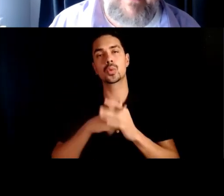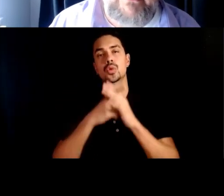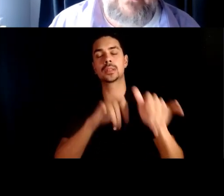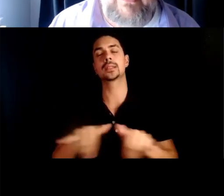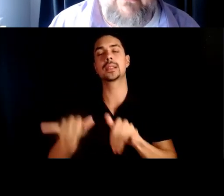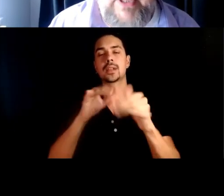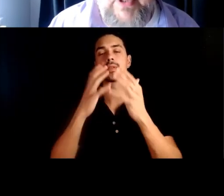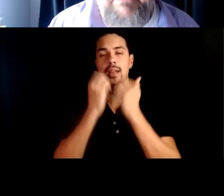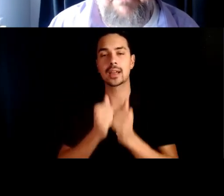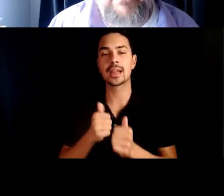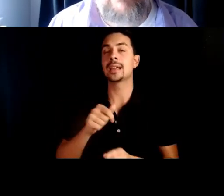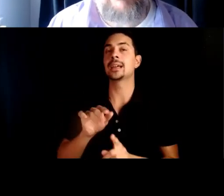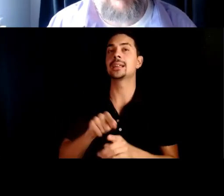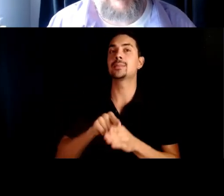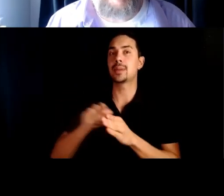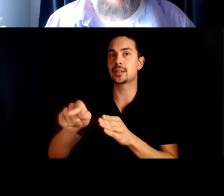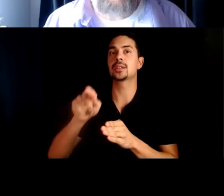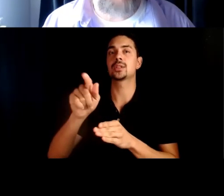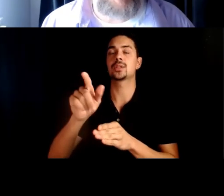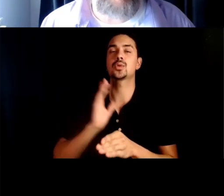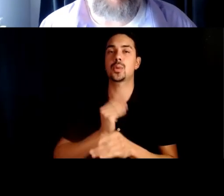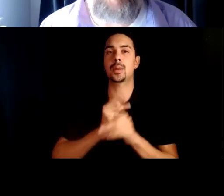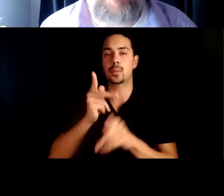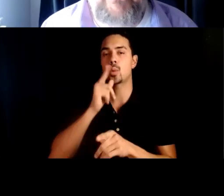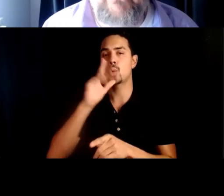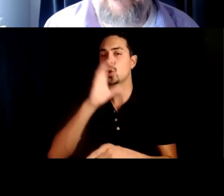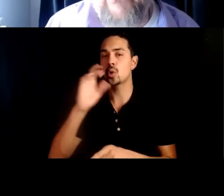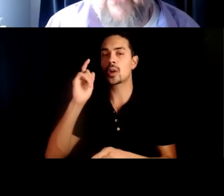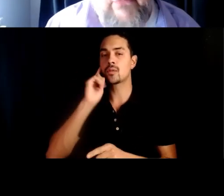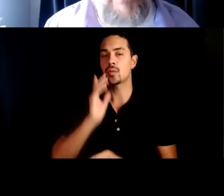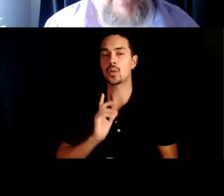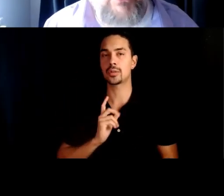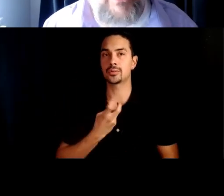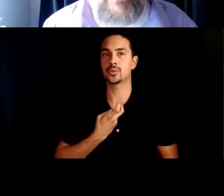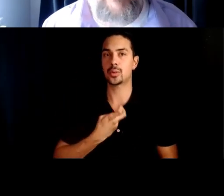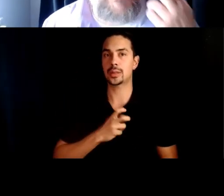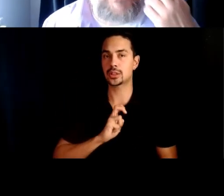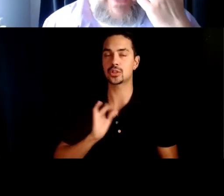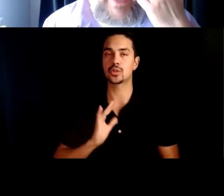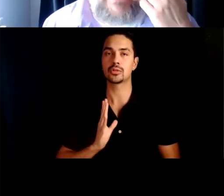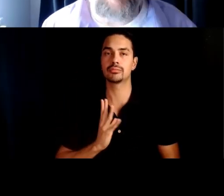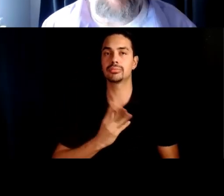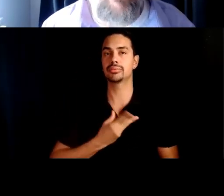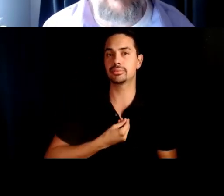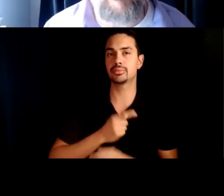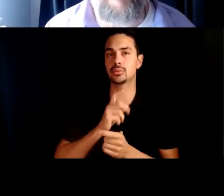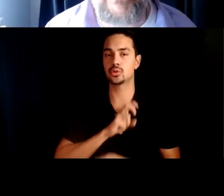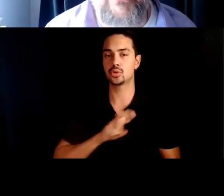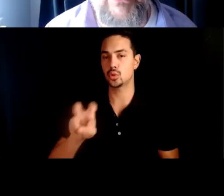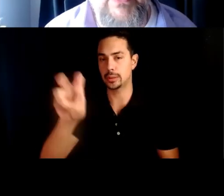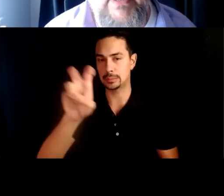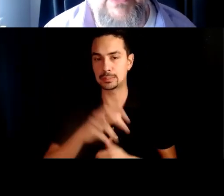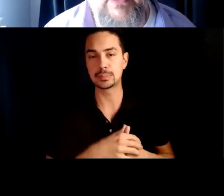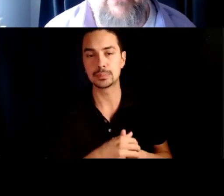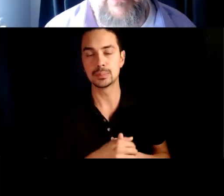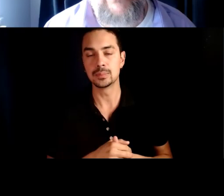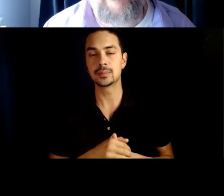or medical intervention. Many might be familiar with WPATH, so the World Professional Association